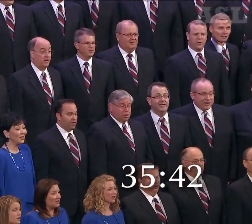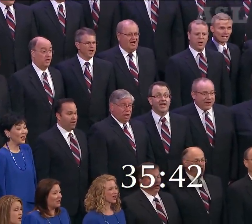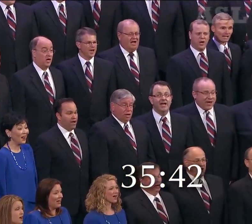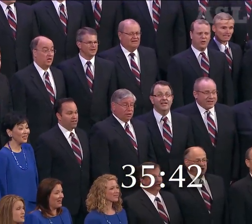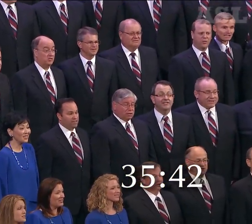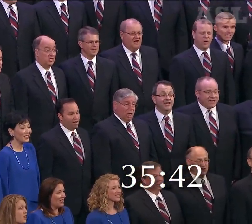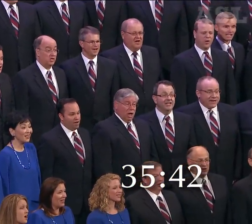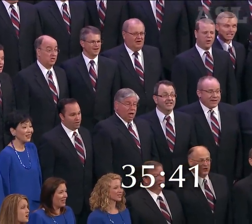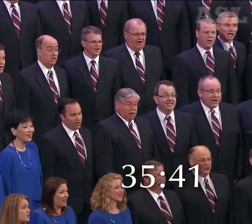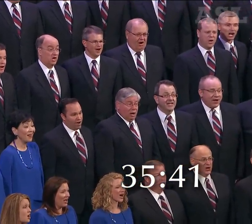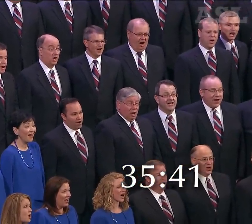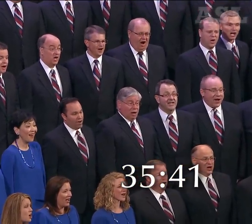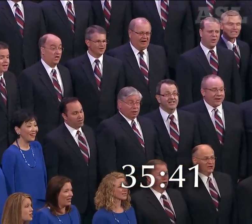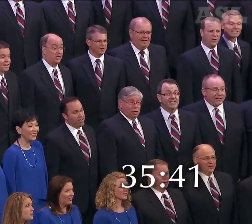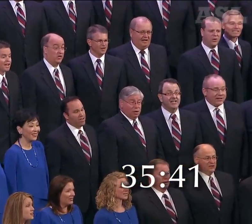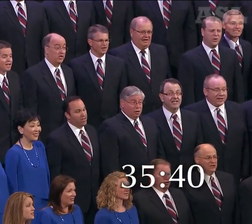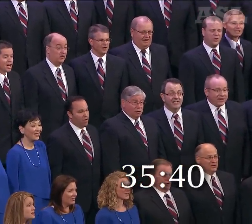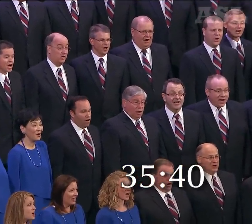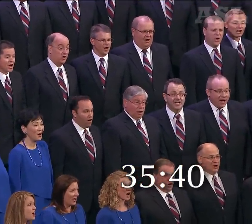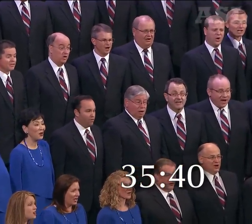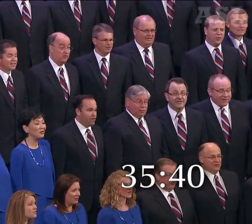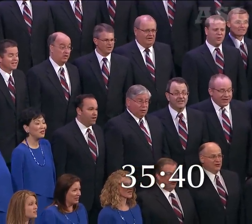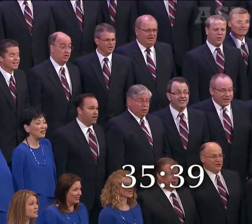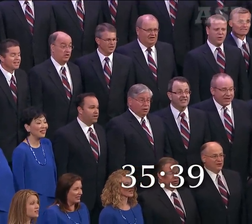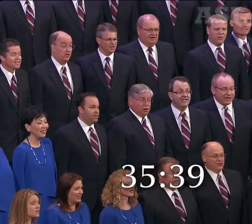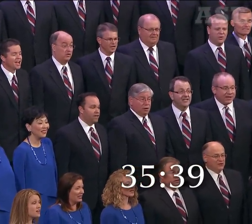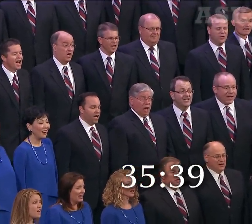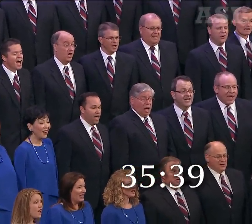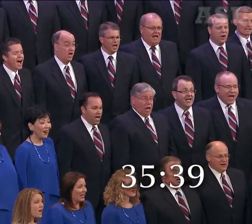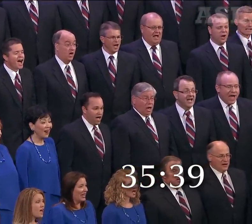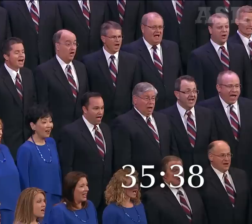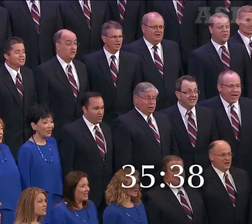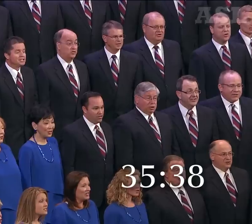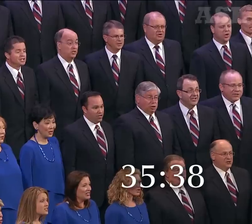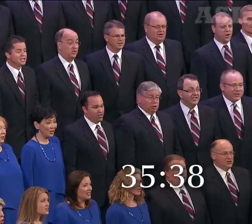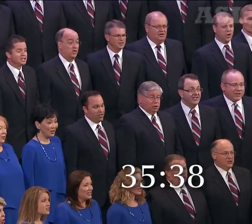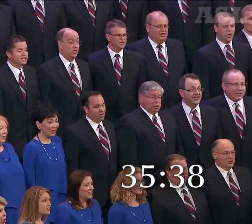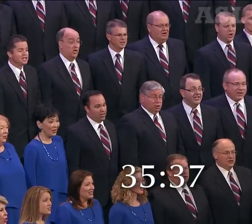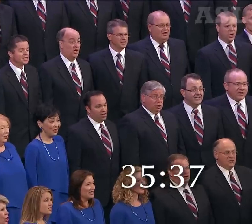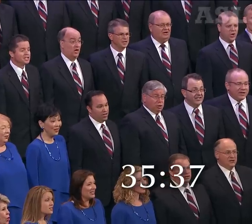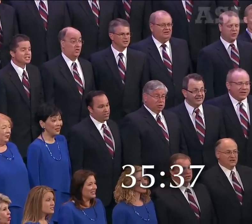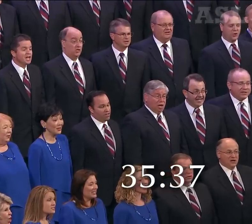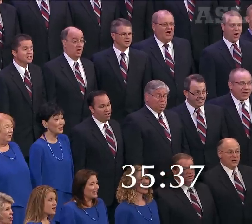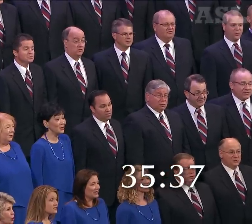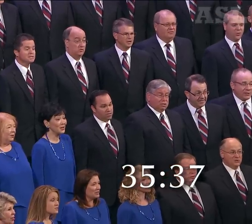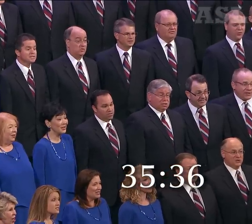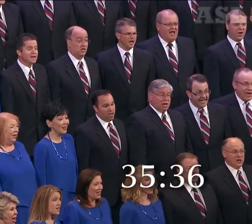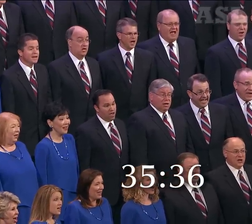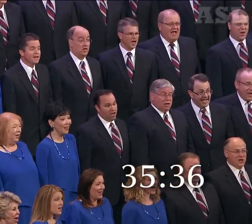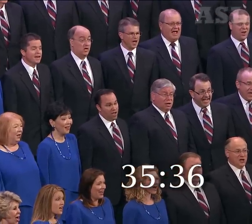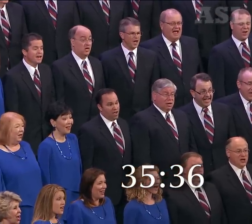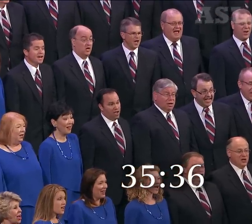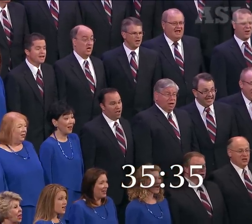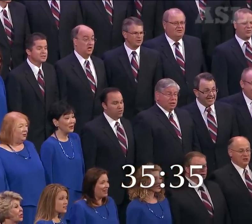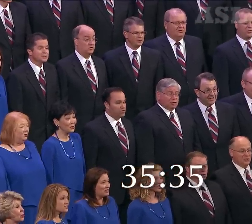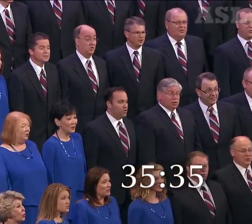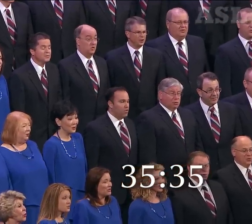CLOSED CAPTION CHANNEL OF THE CHURCH OF JESUS CHRIST OF LATTER-DAY SAINTS.